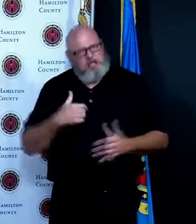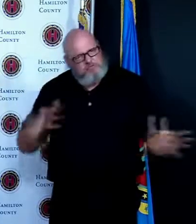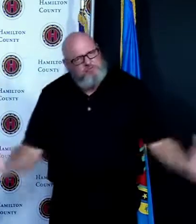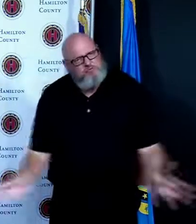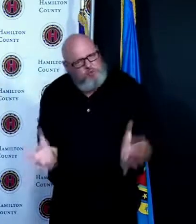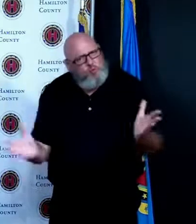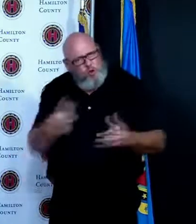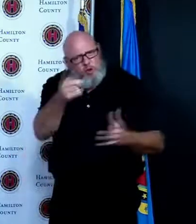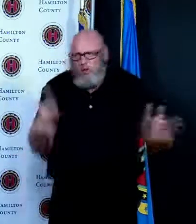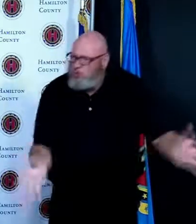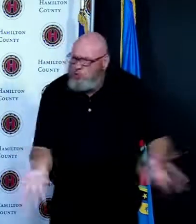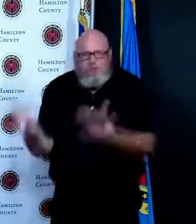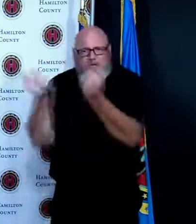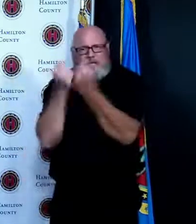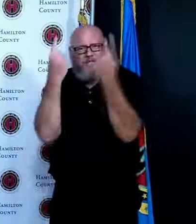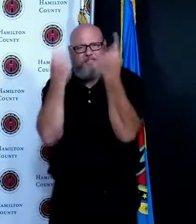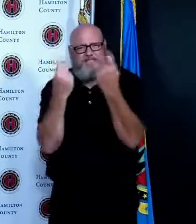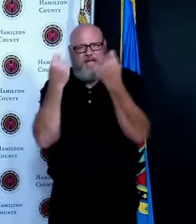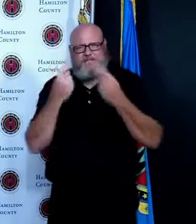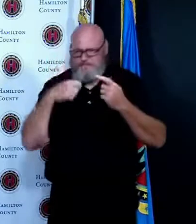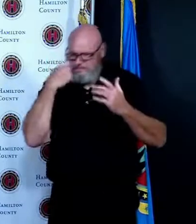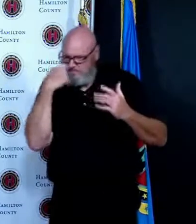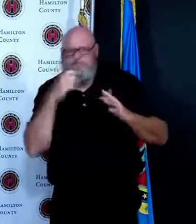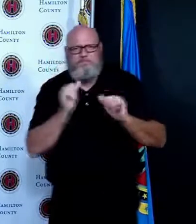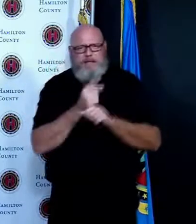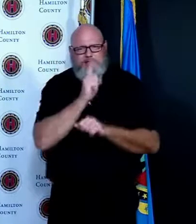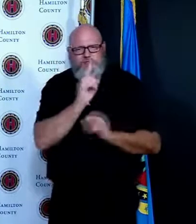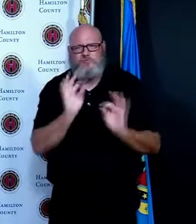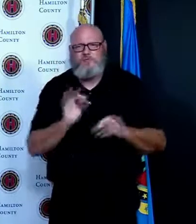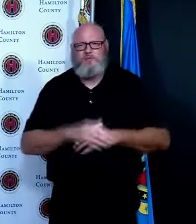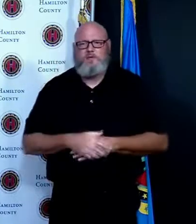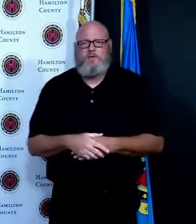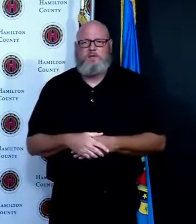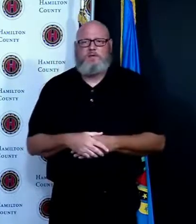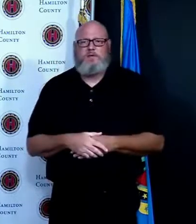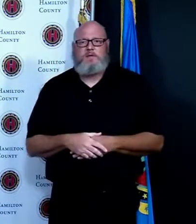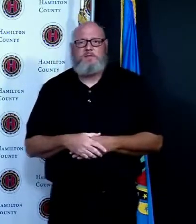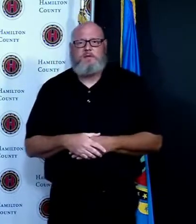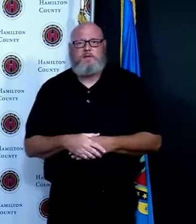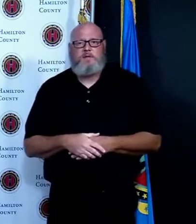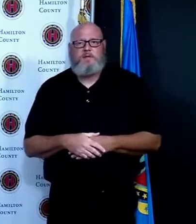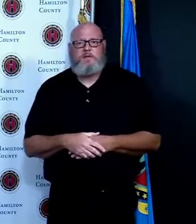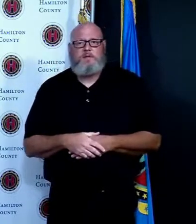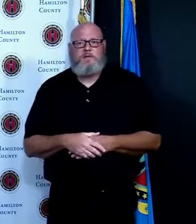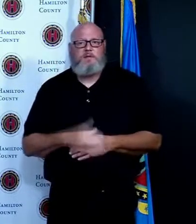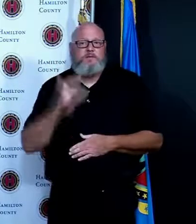been exposed or have been in a conGregate setting please go and get tested this is how we're going